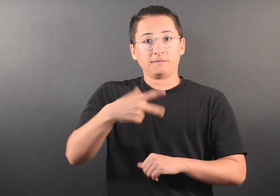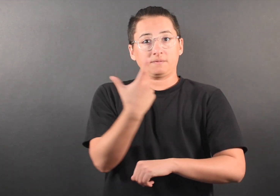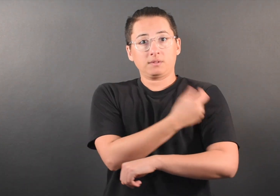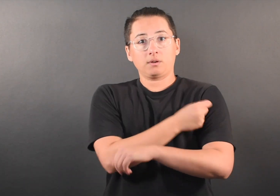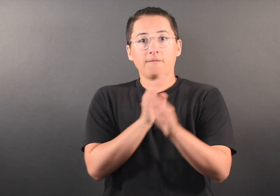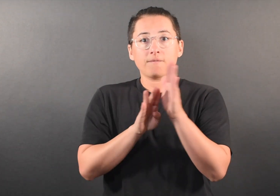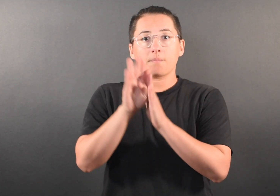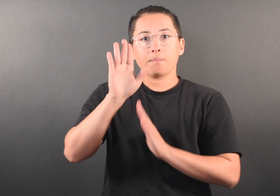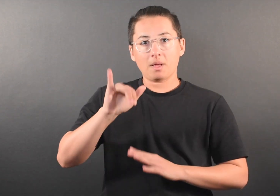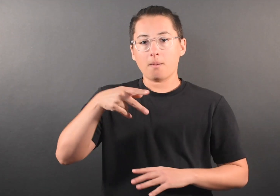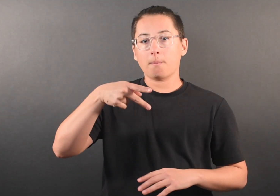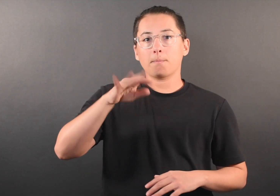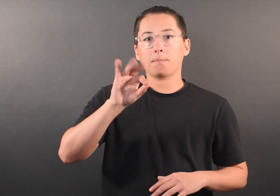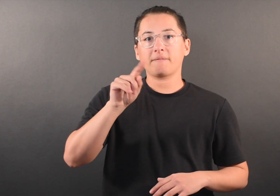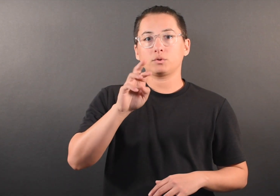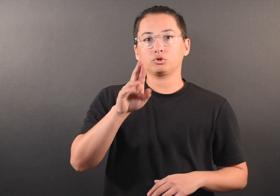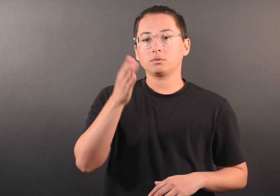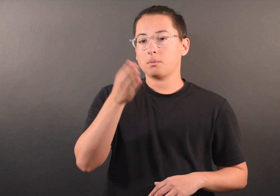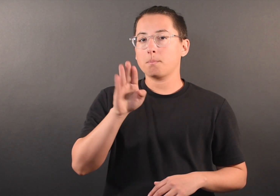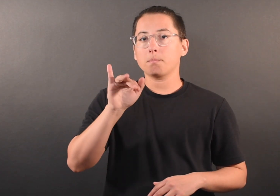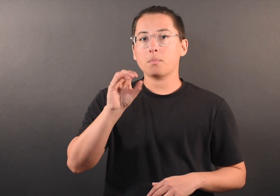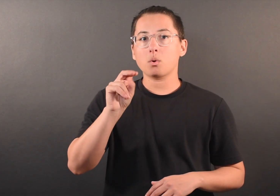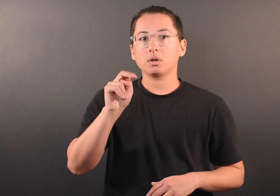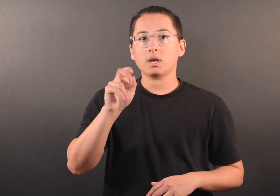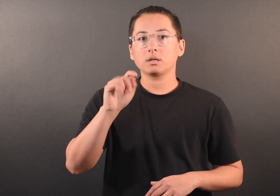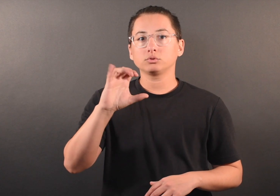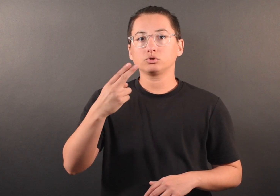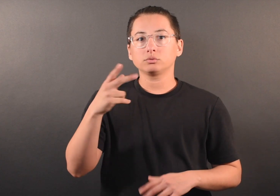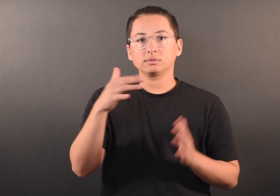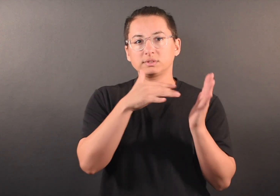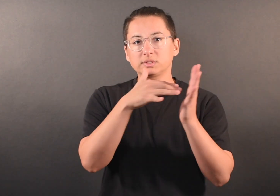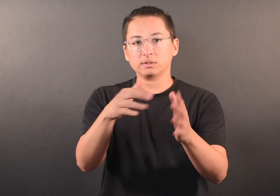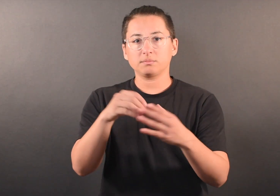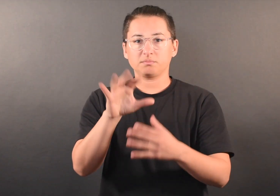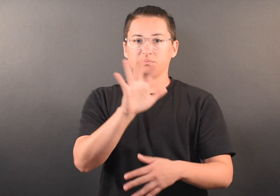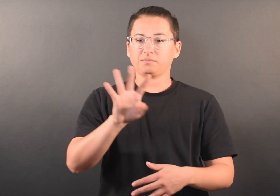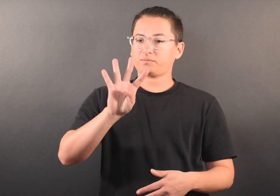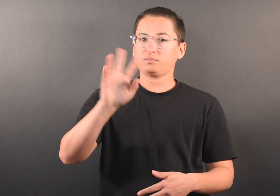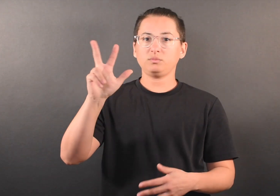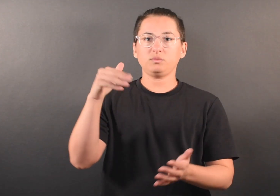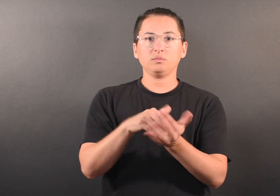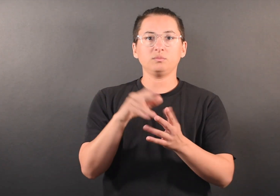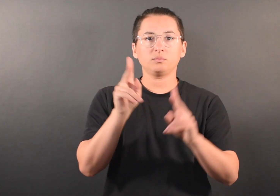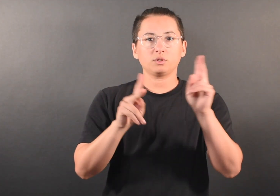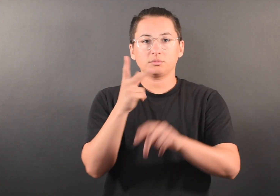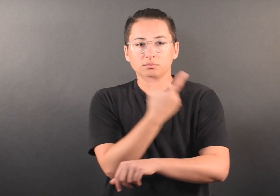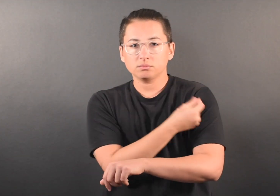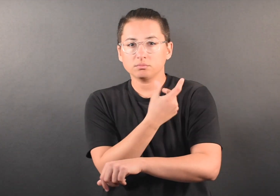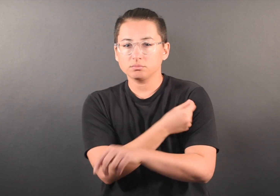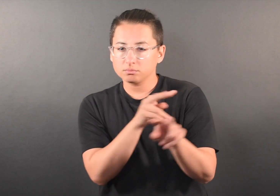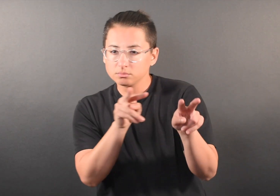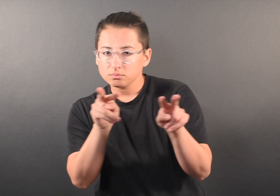This vaccine developed by Pfizer/BioNTecH has been studied in approximately 43,000 people.